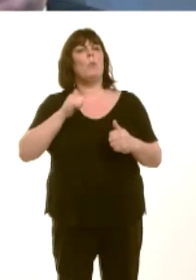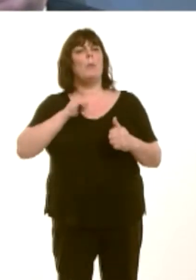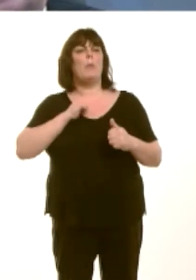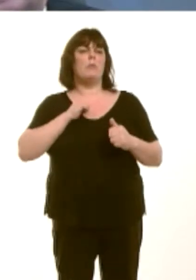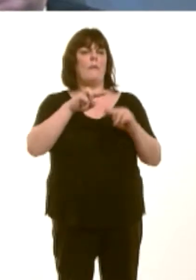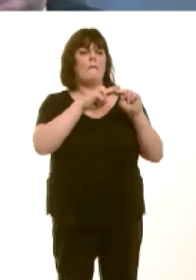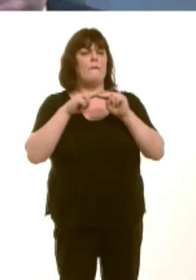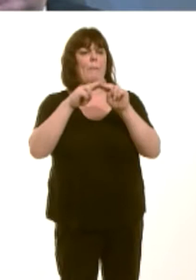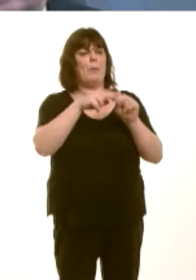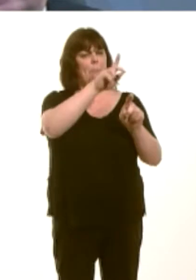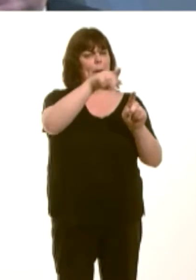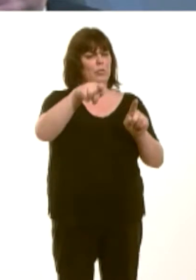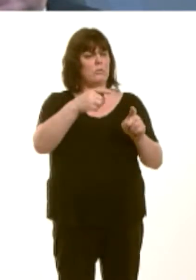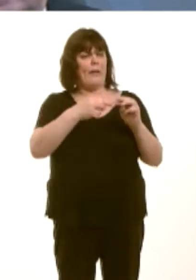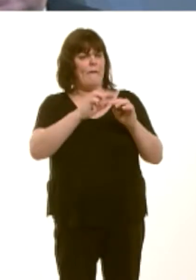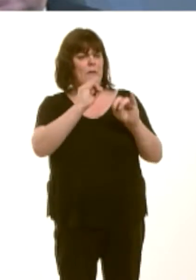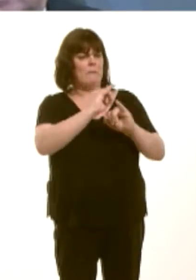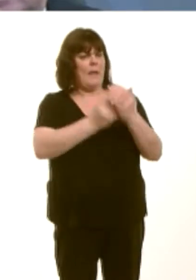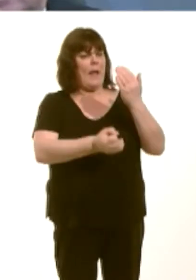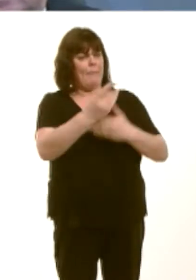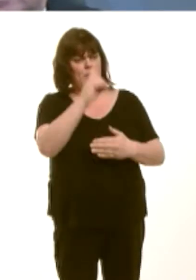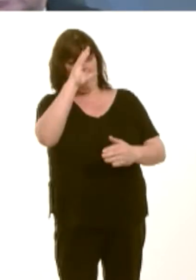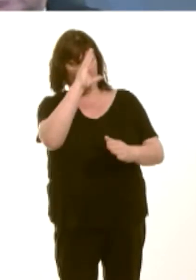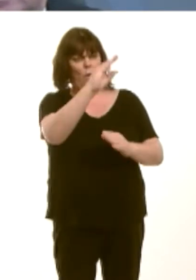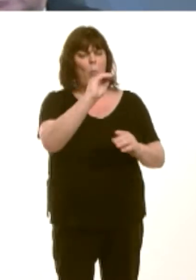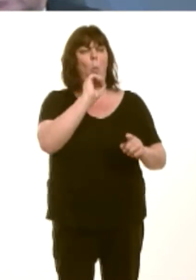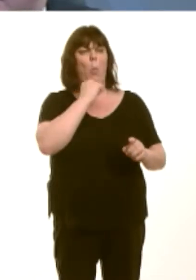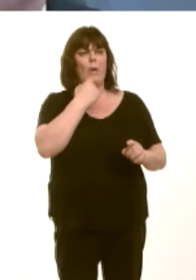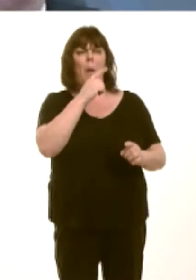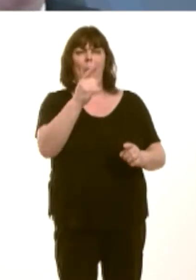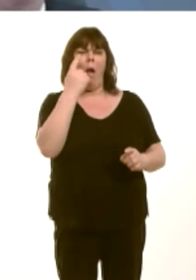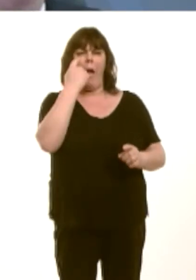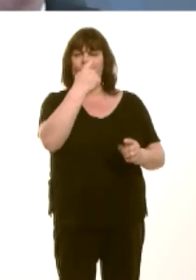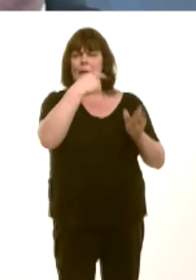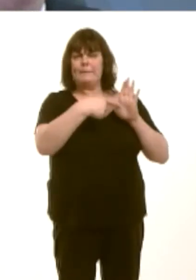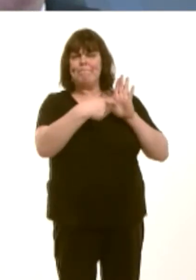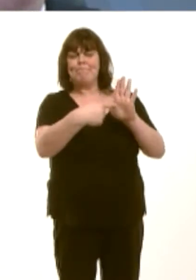when something goes wrong, but the evidence clearly points to the fact that that is not always the case.